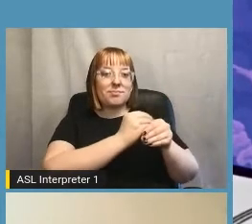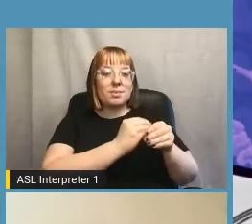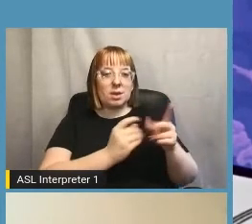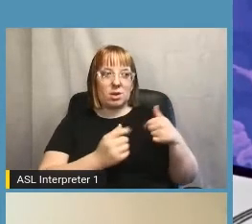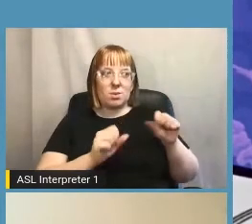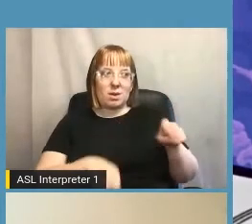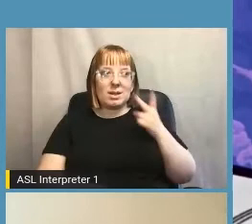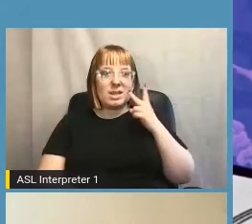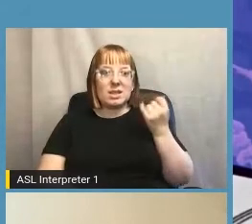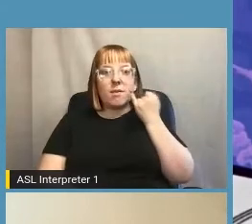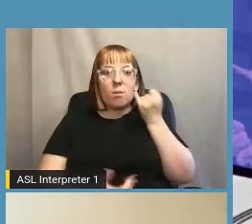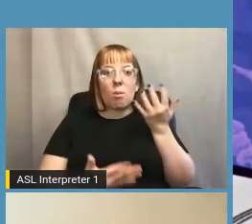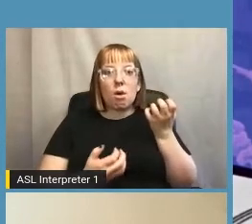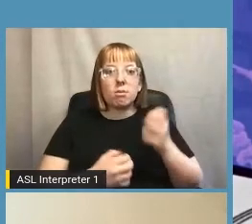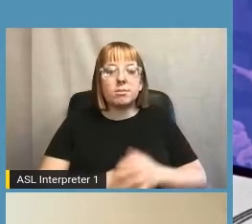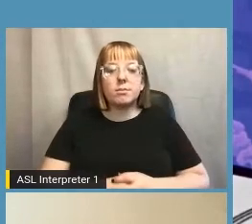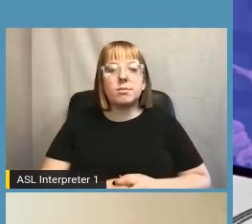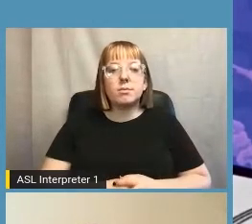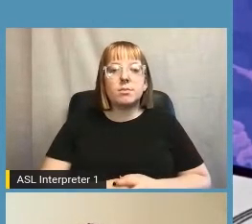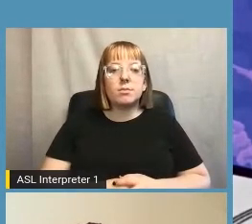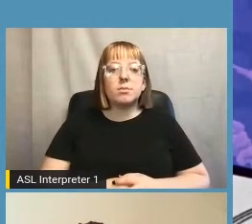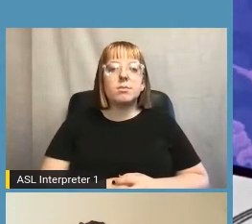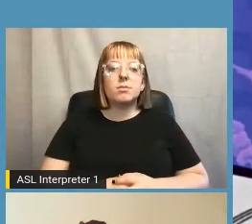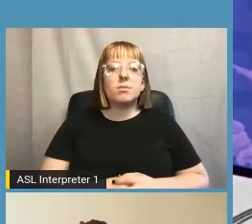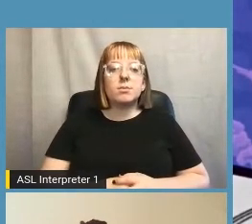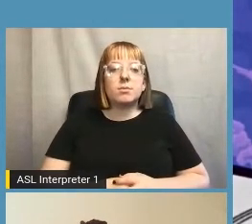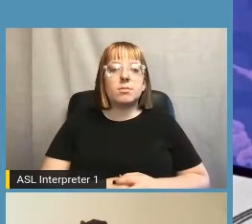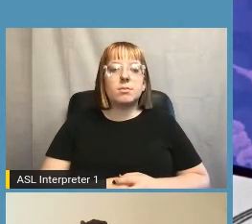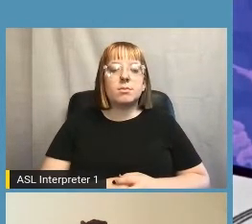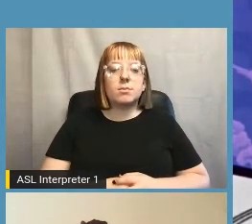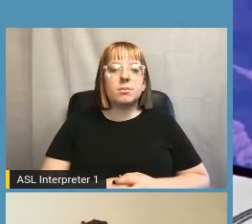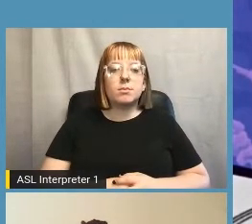you can see that it's you know you can click on these kind of uh there's these uh pink and